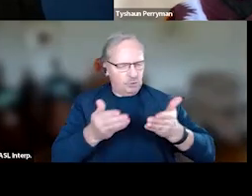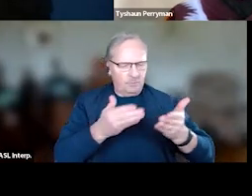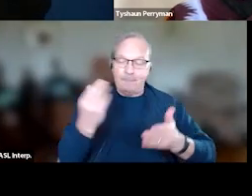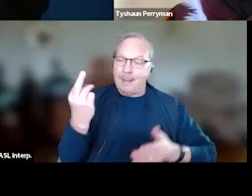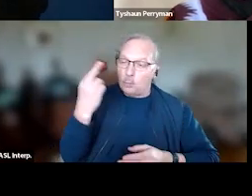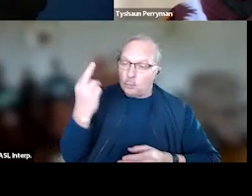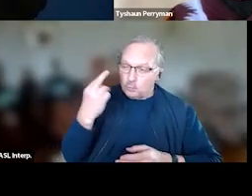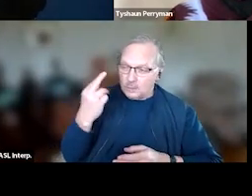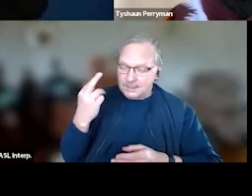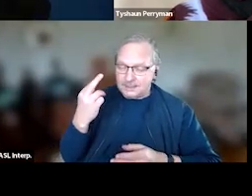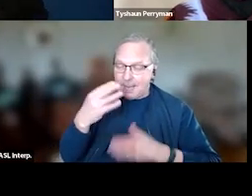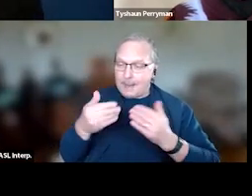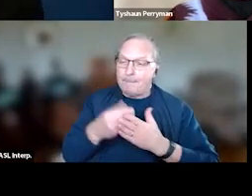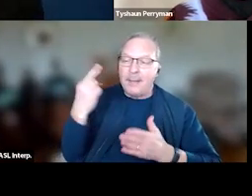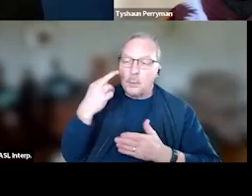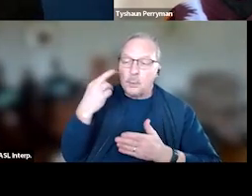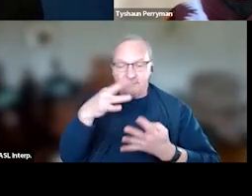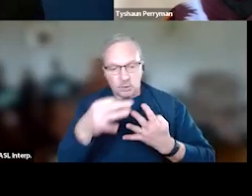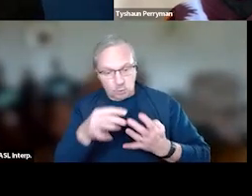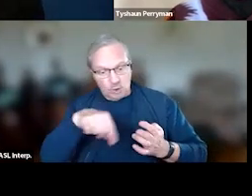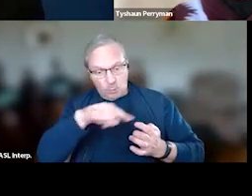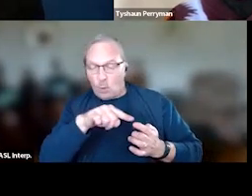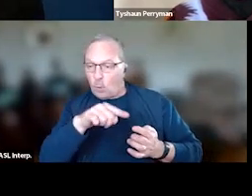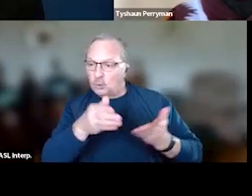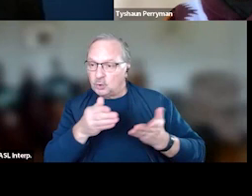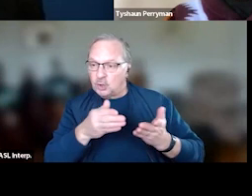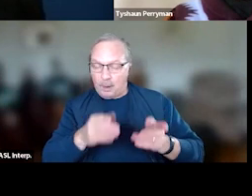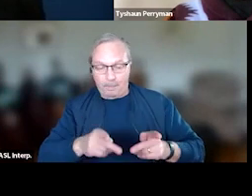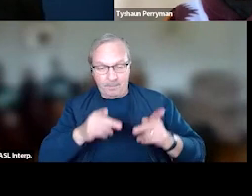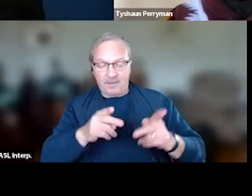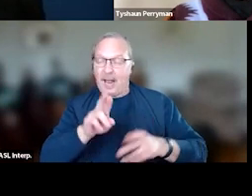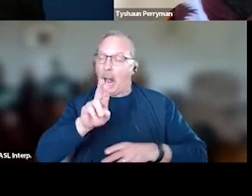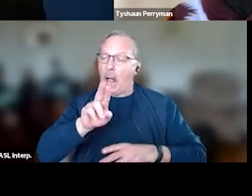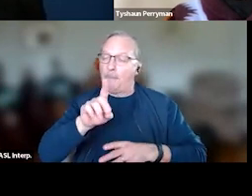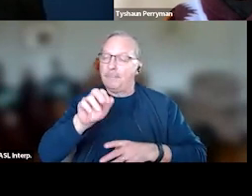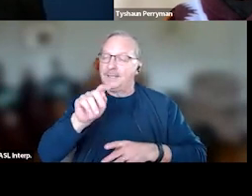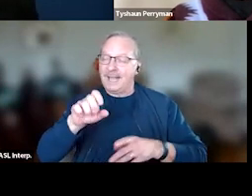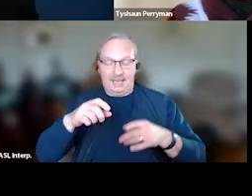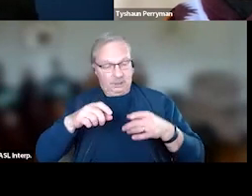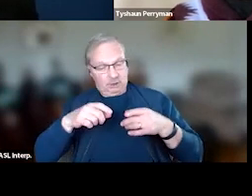And about the reasons for choosing them. Providing updates during implementation, consulting,